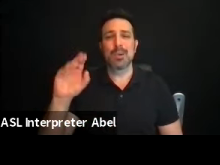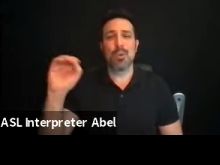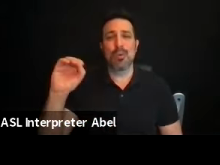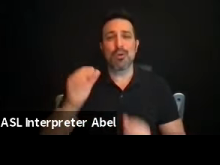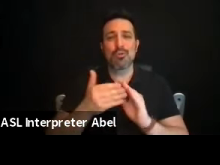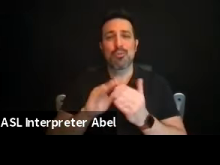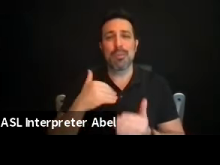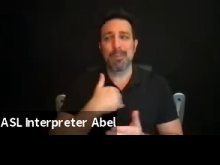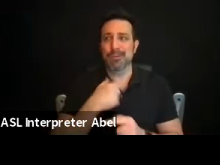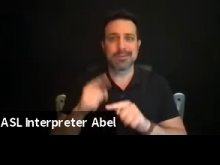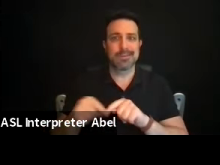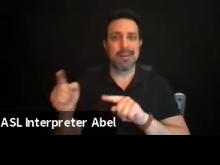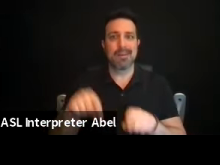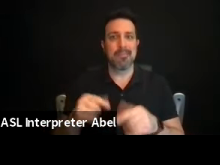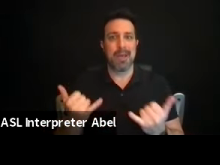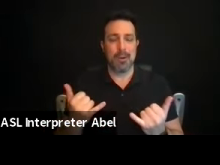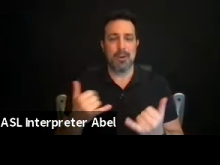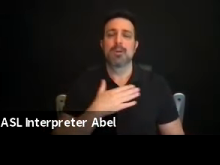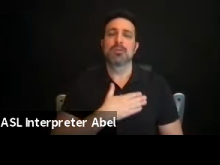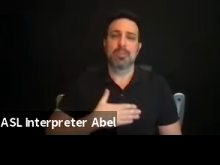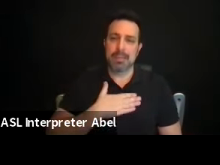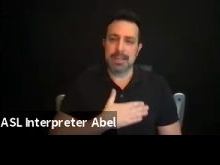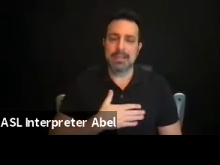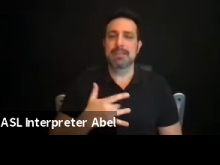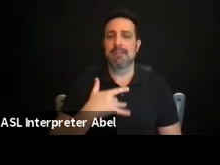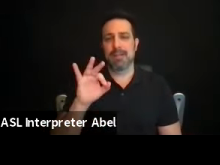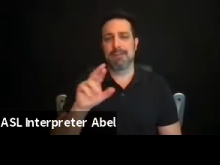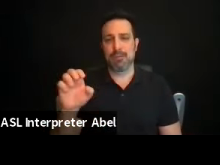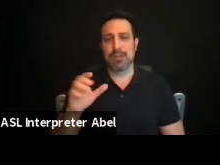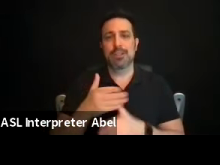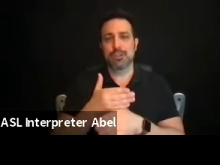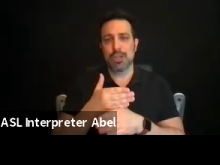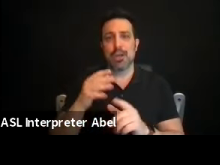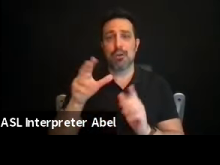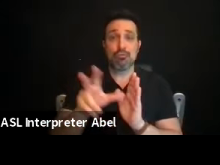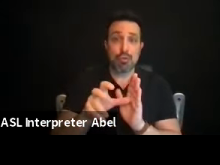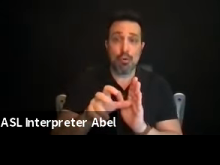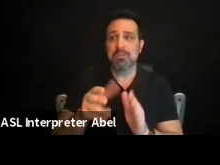and will be available on our website later this evening. We know that there's some friends and family and ACLU